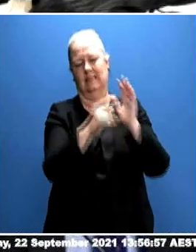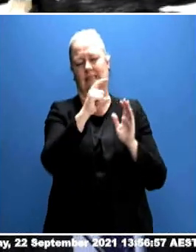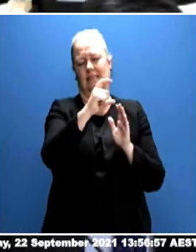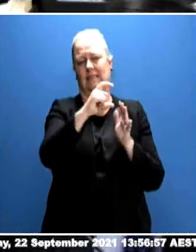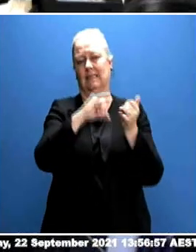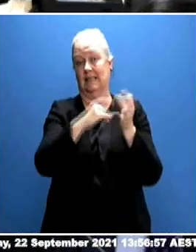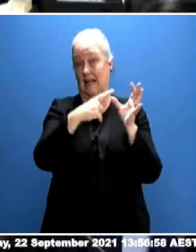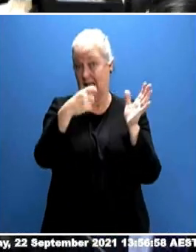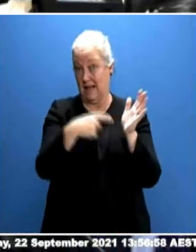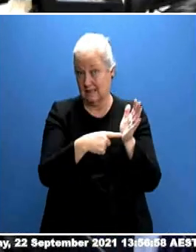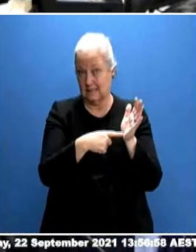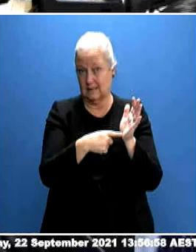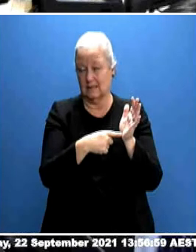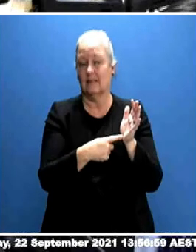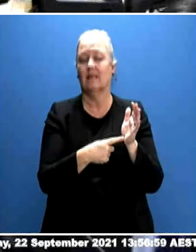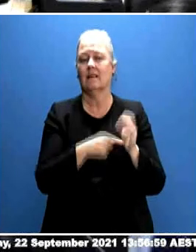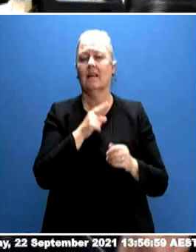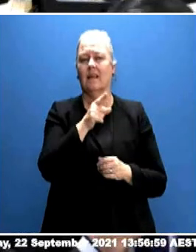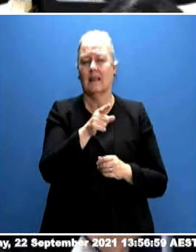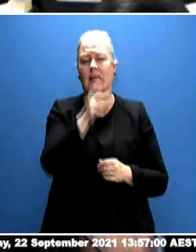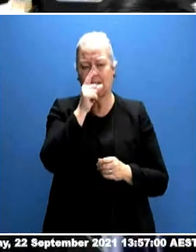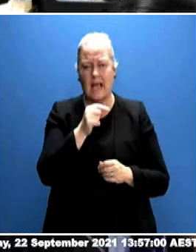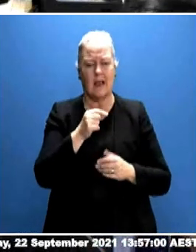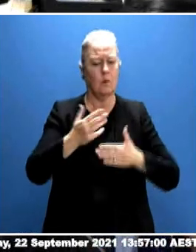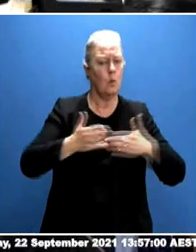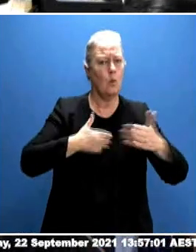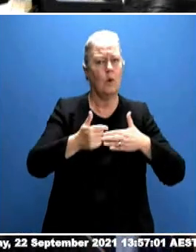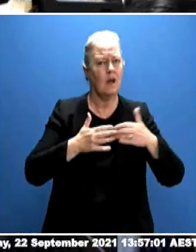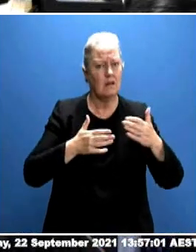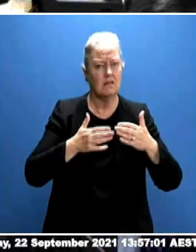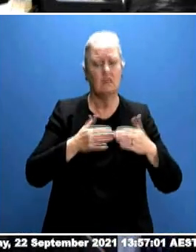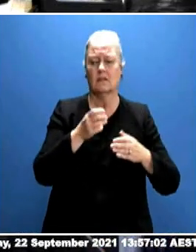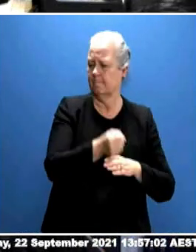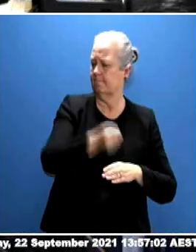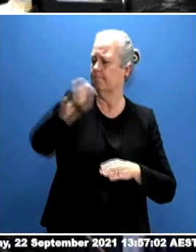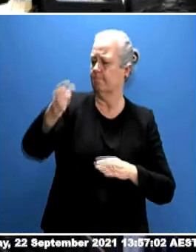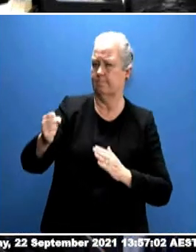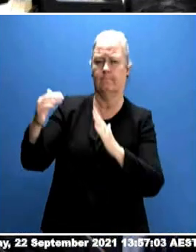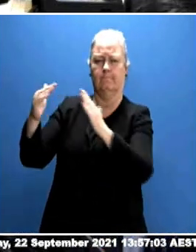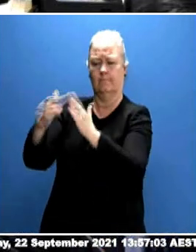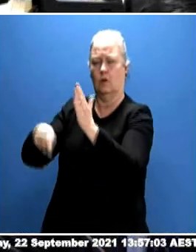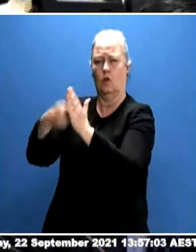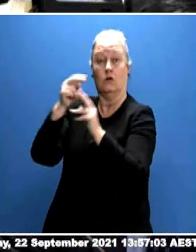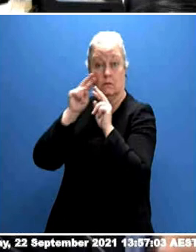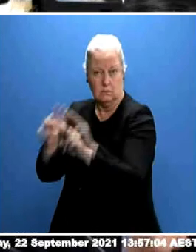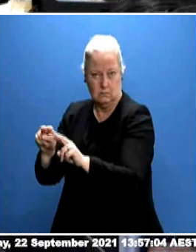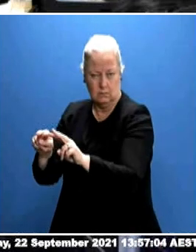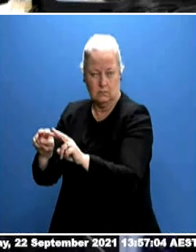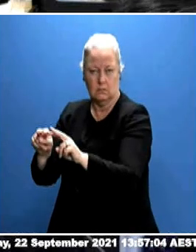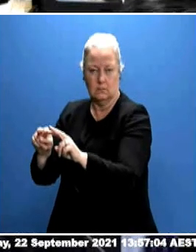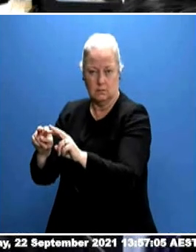make a Secure Care arrangement, but you note that the CEO has delegated this